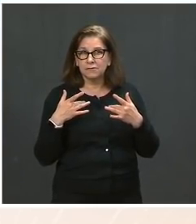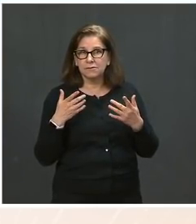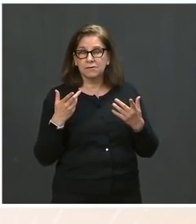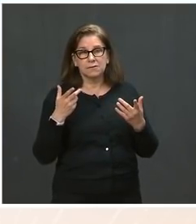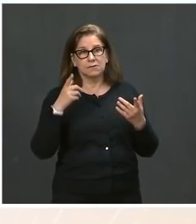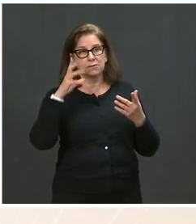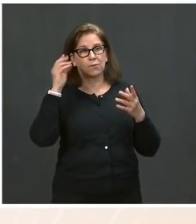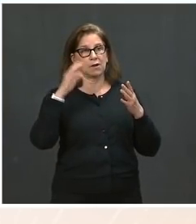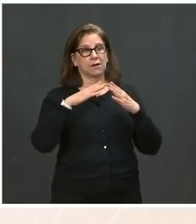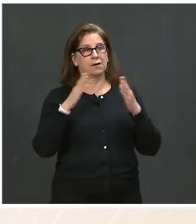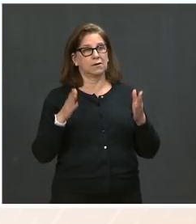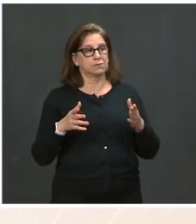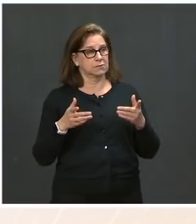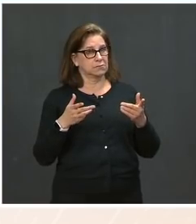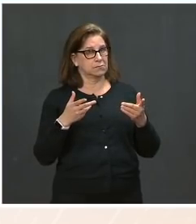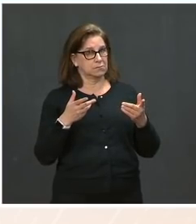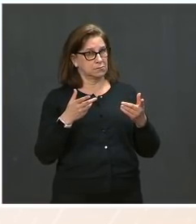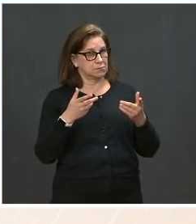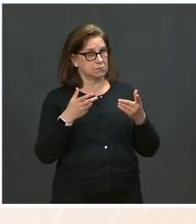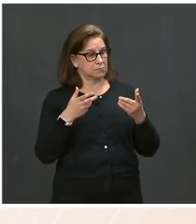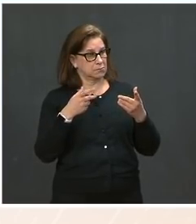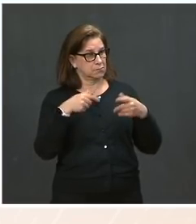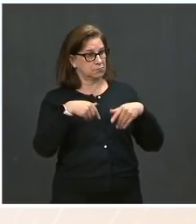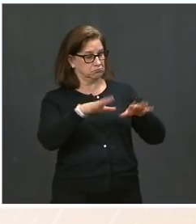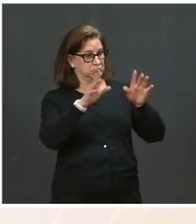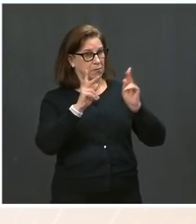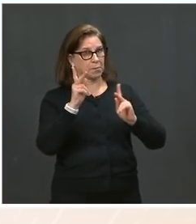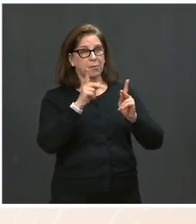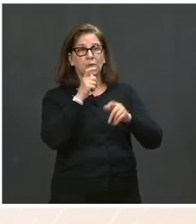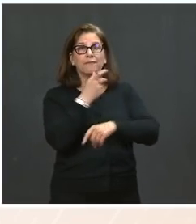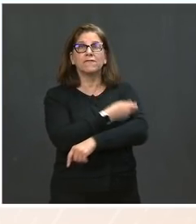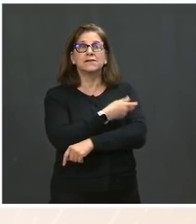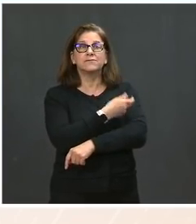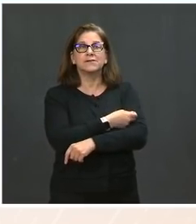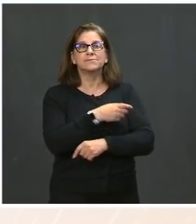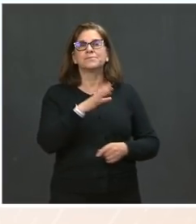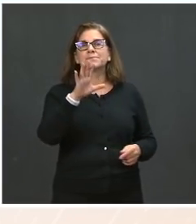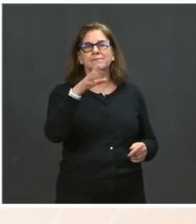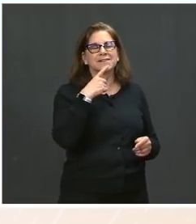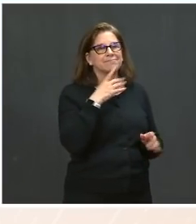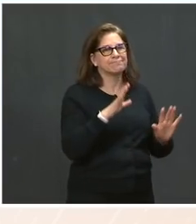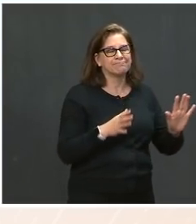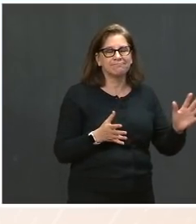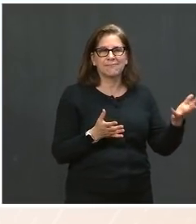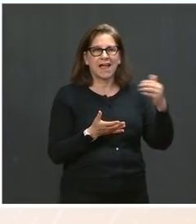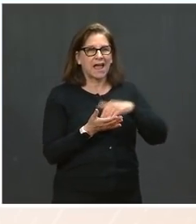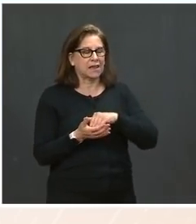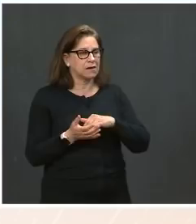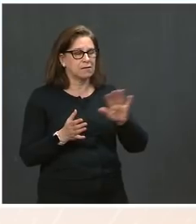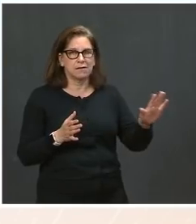to be able to resume cruising? Ms. Psaki: Again, we rely on the guidance of the CDC, health and medical experts.